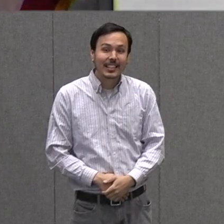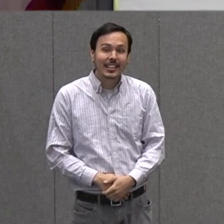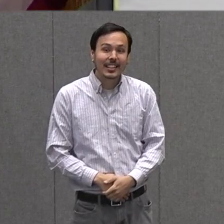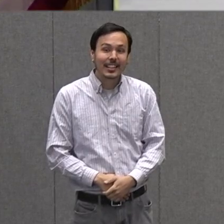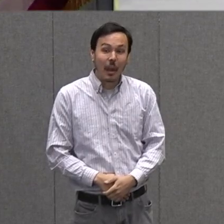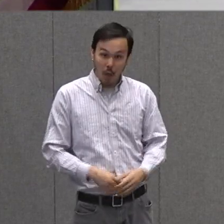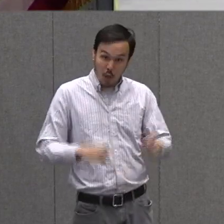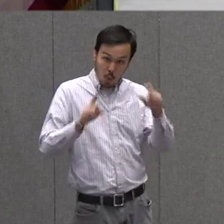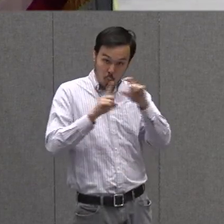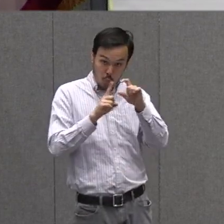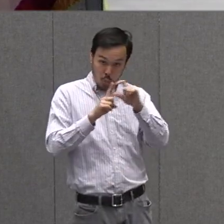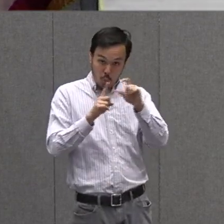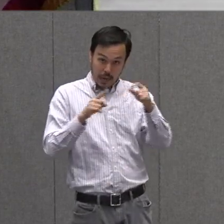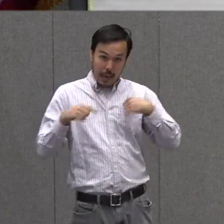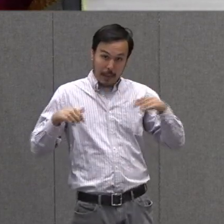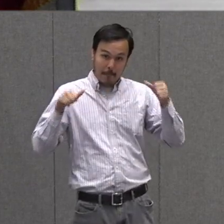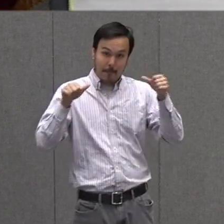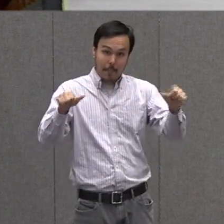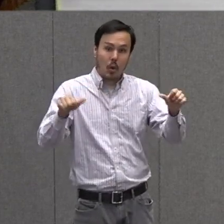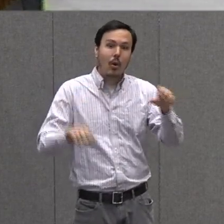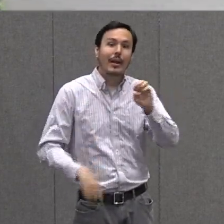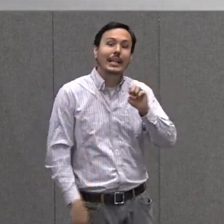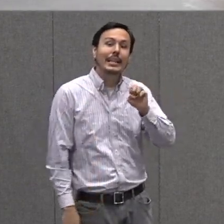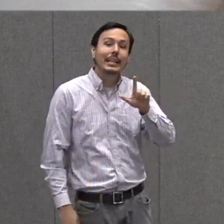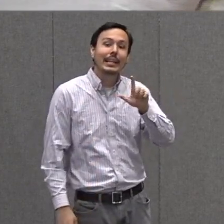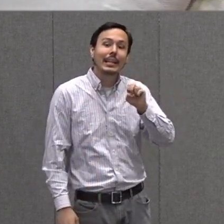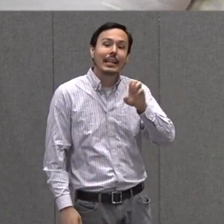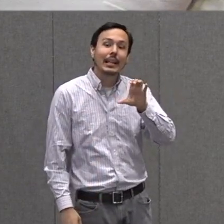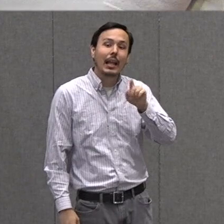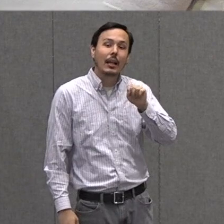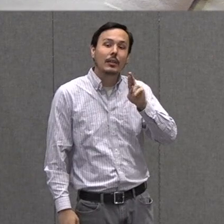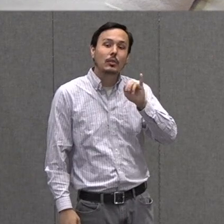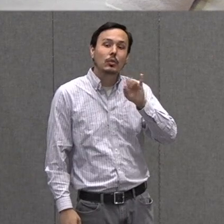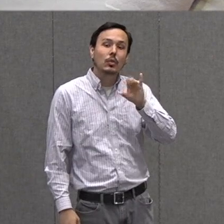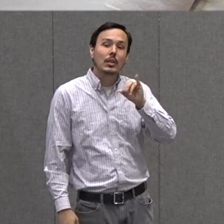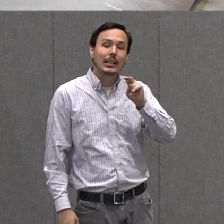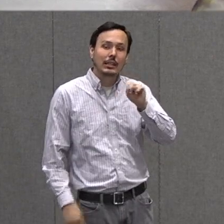The word I have for this picture is electrician. Can you say electrician?